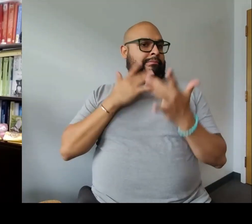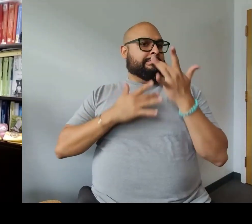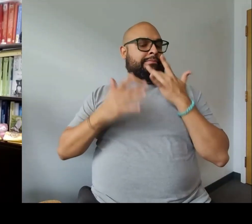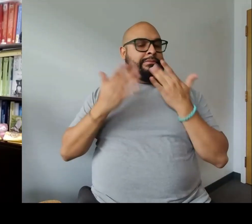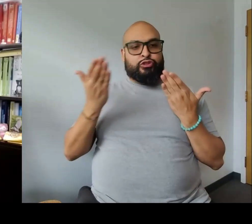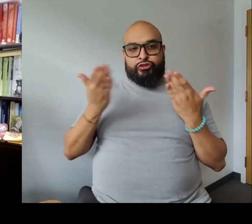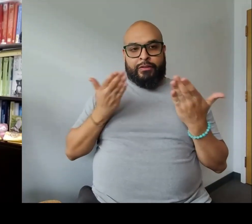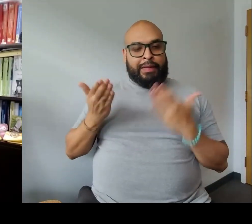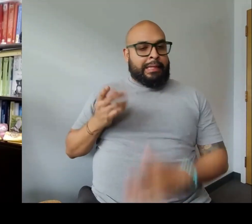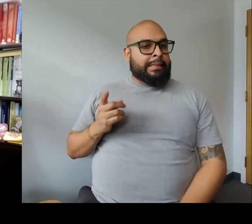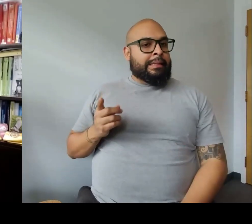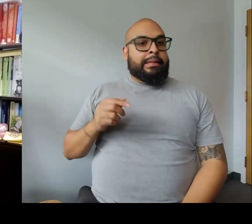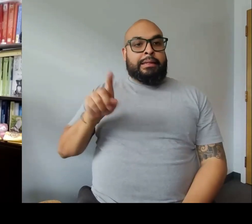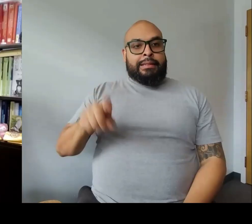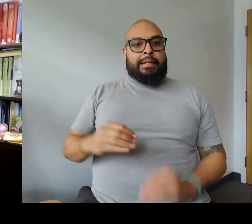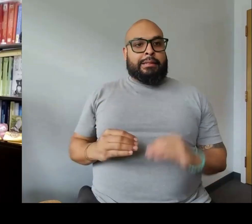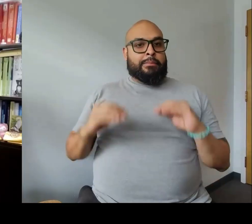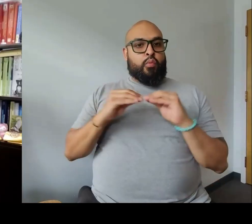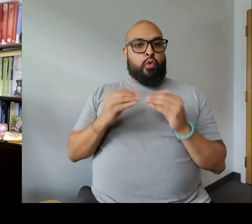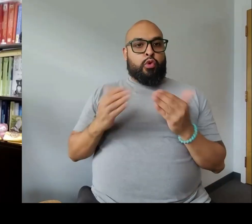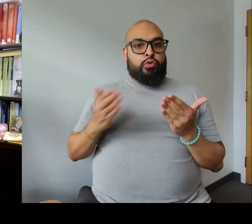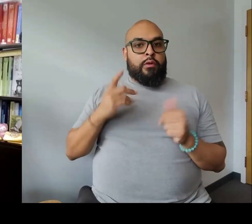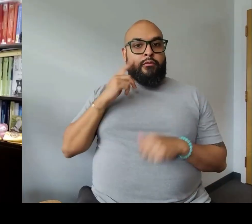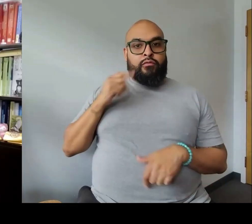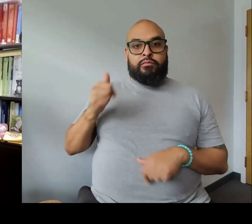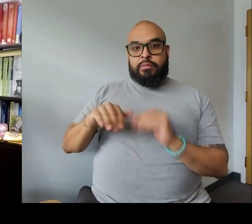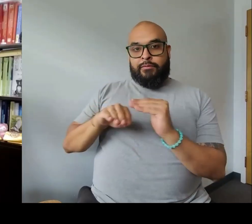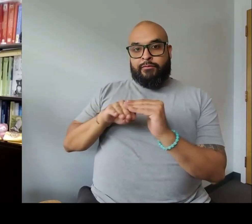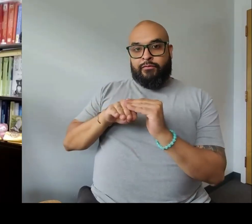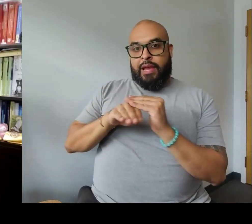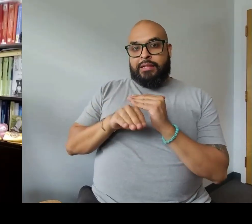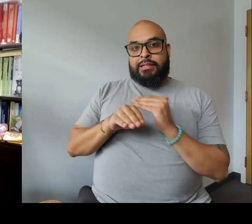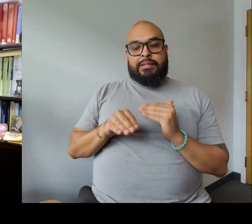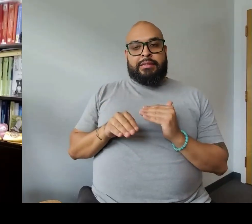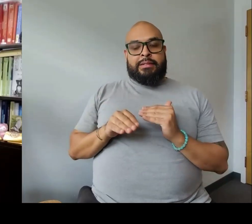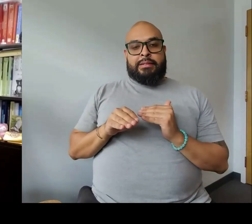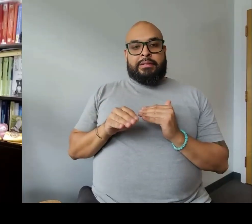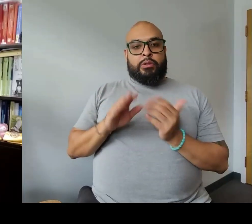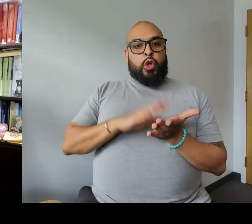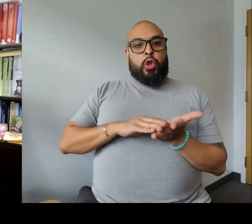They needed more service to access learning braille.